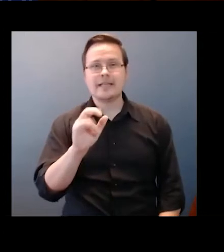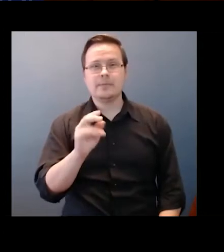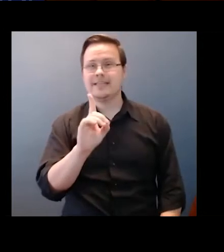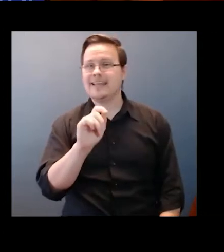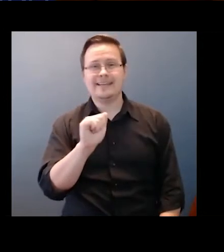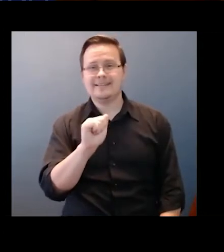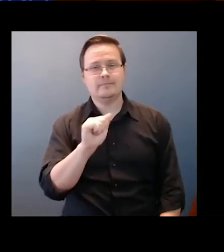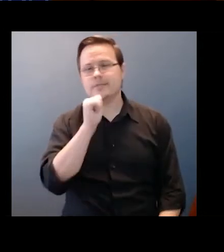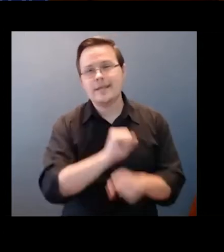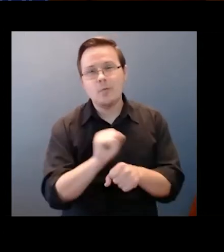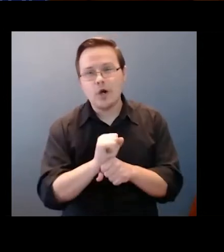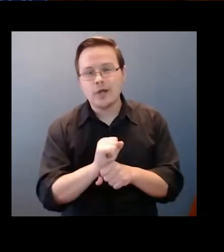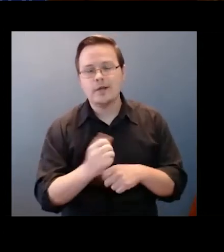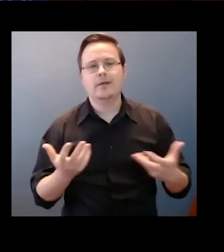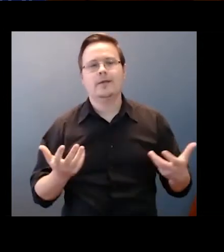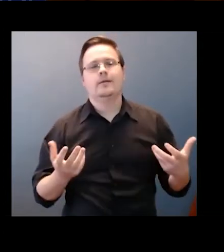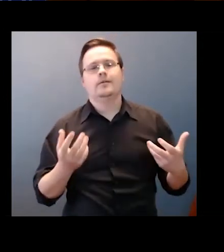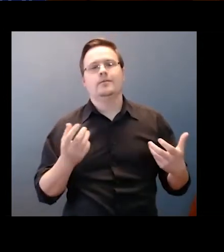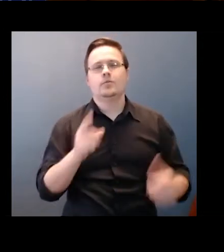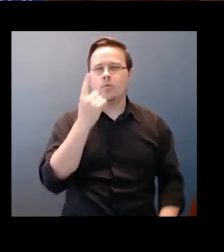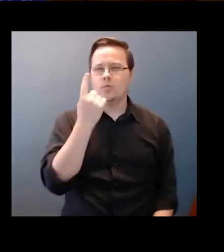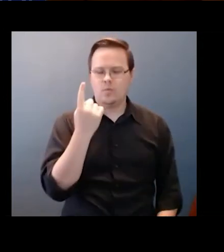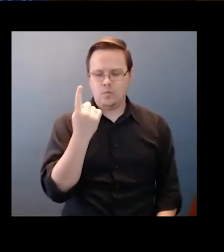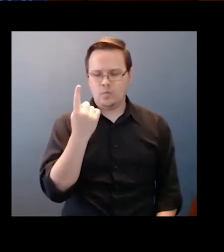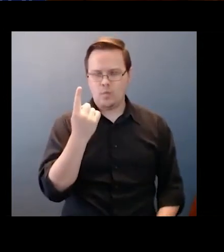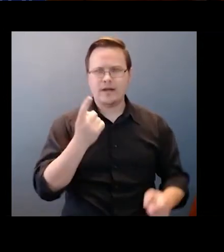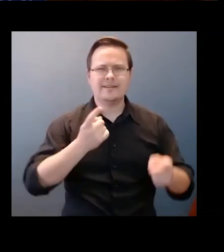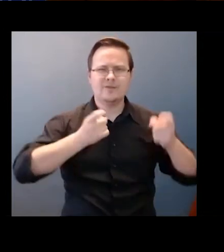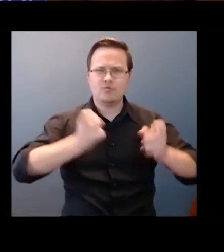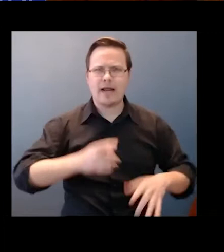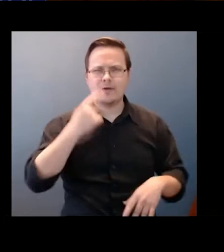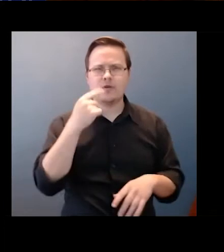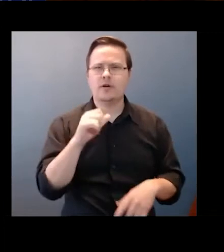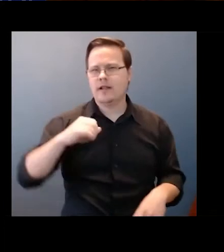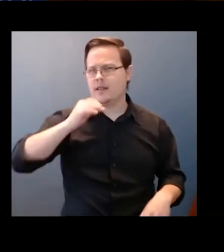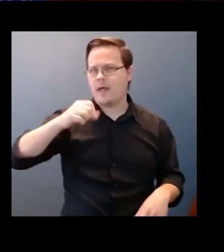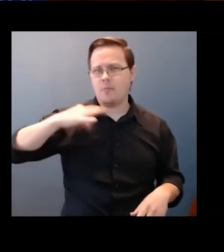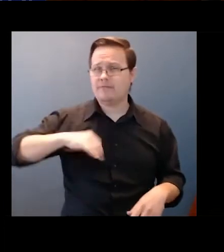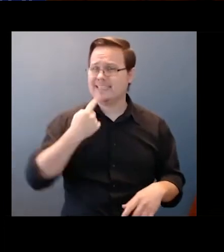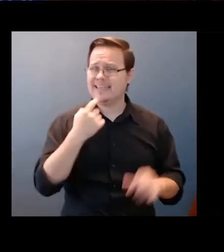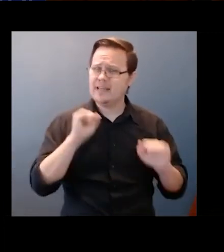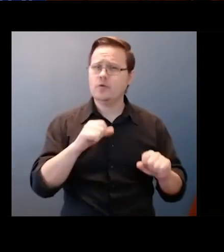And so that one of the directors of a non-profit said, Hey, could you write a report on that? And I asked like, how long do we